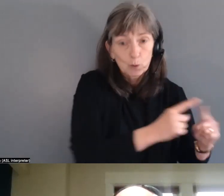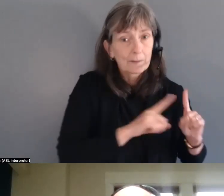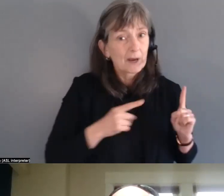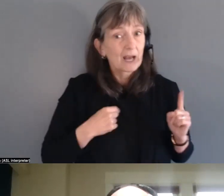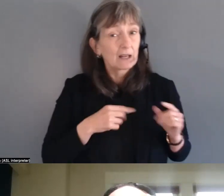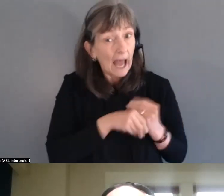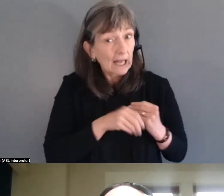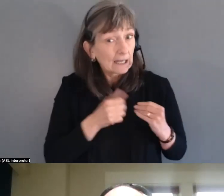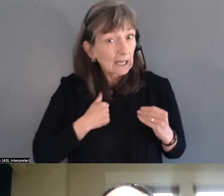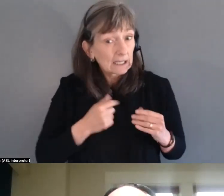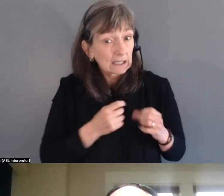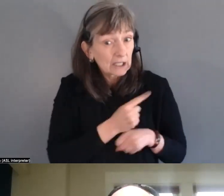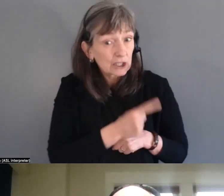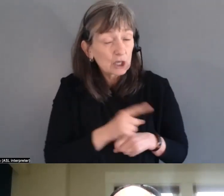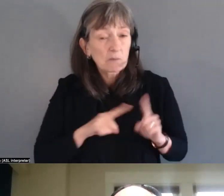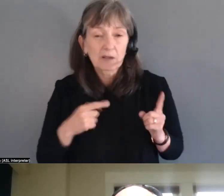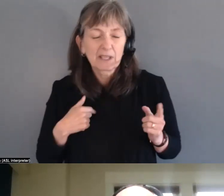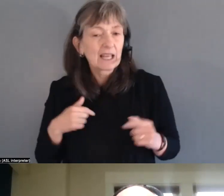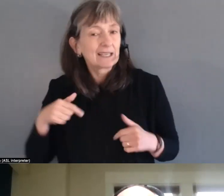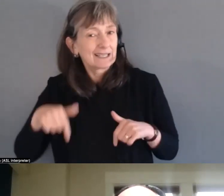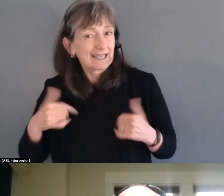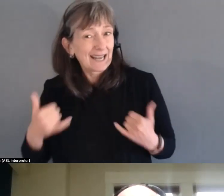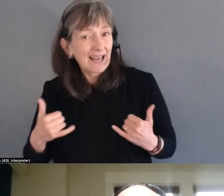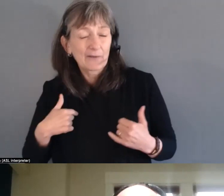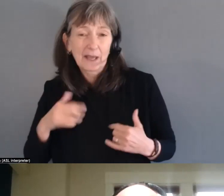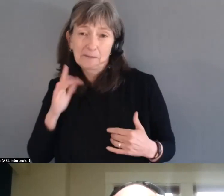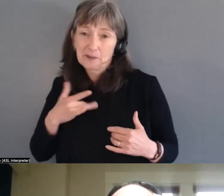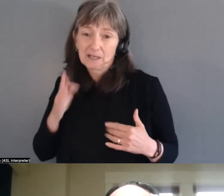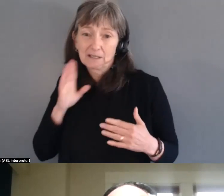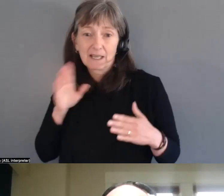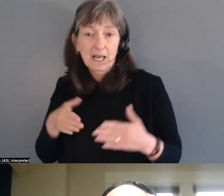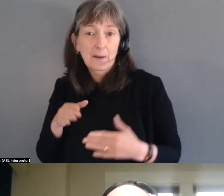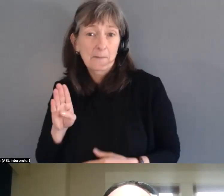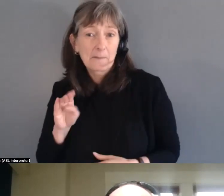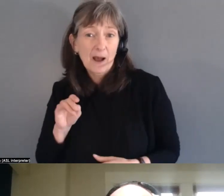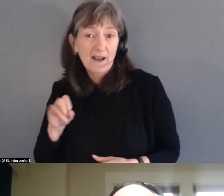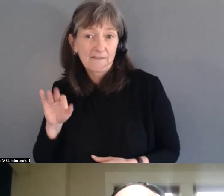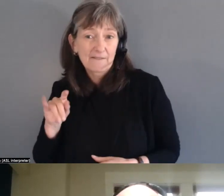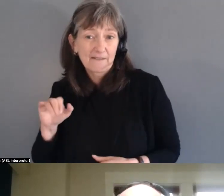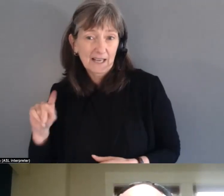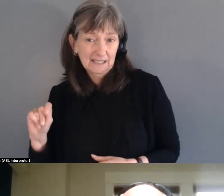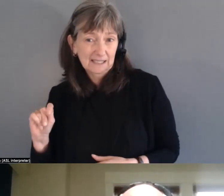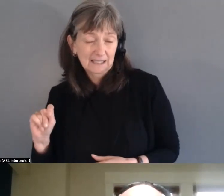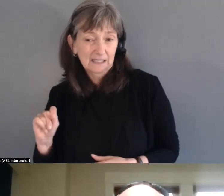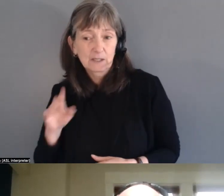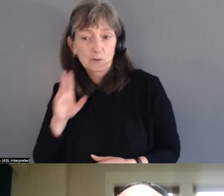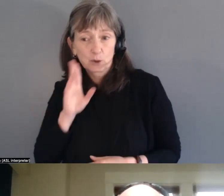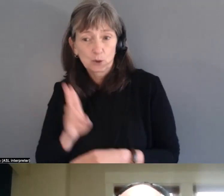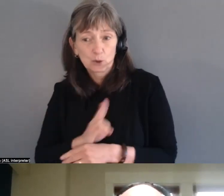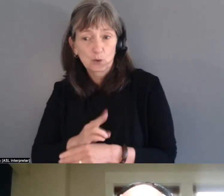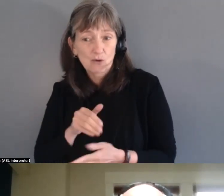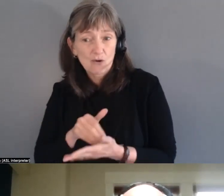is the only option. And just as an editorial comment, publishers really do have to lead